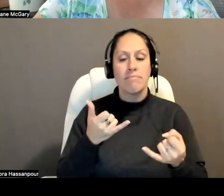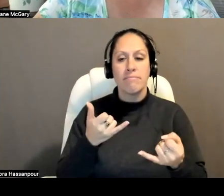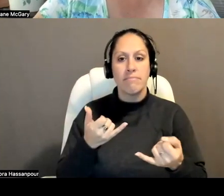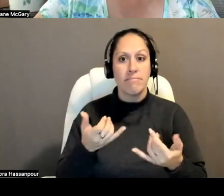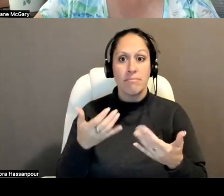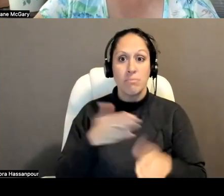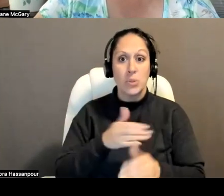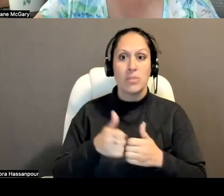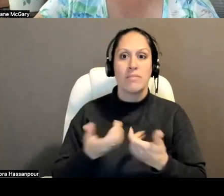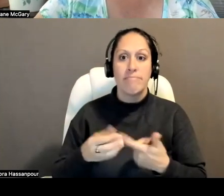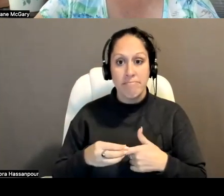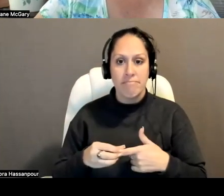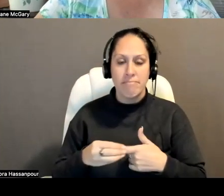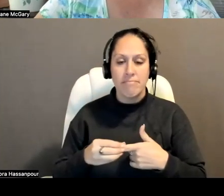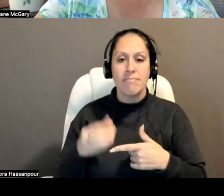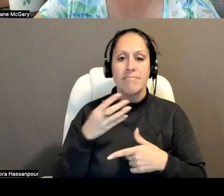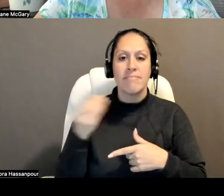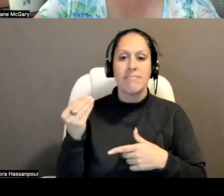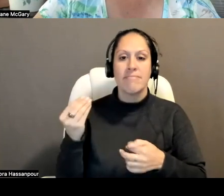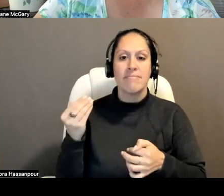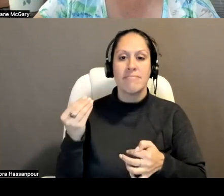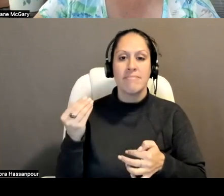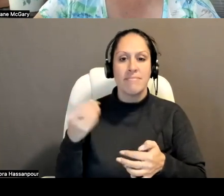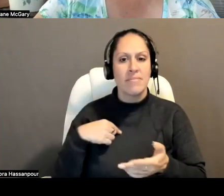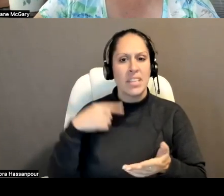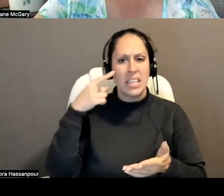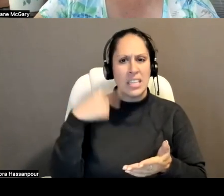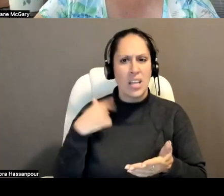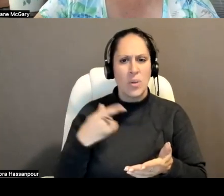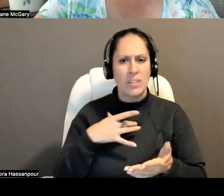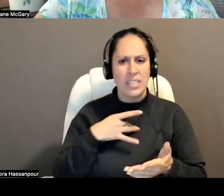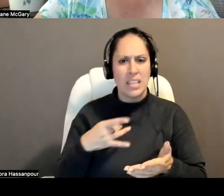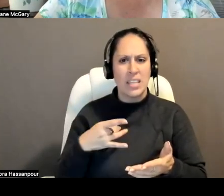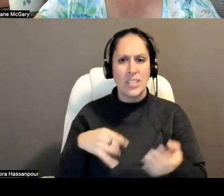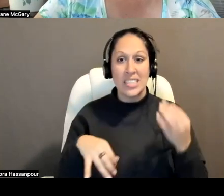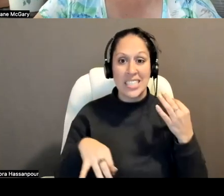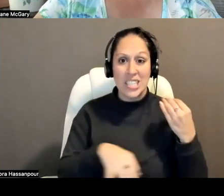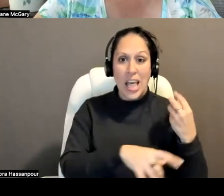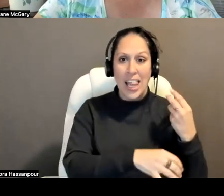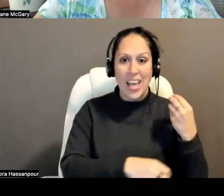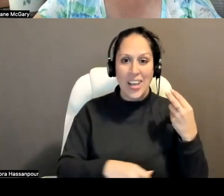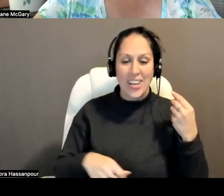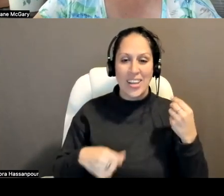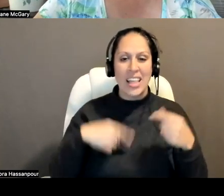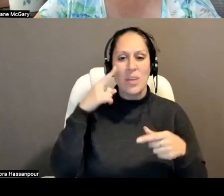music. And I think I always liked, uh, cello. I think, when I was younger, I thought: